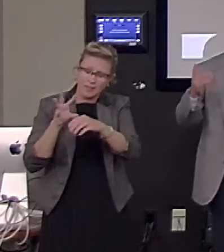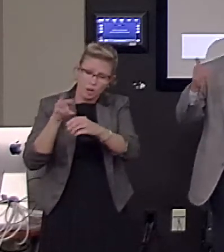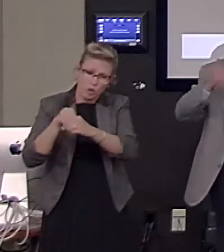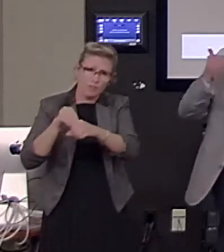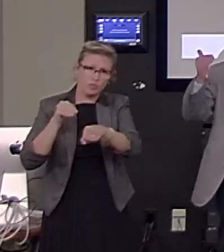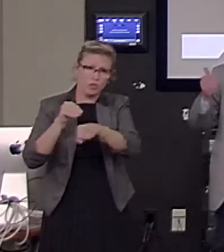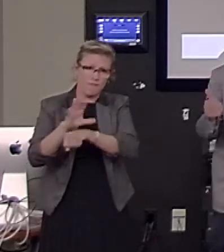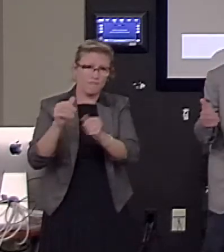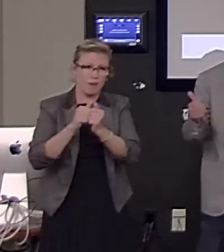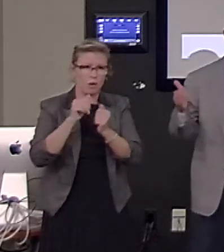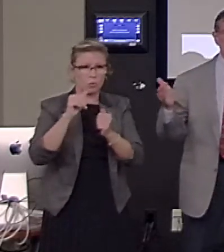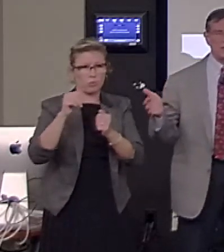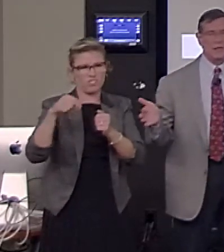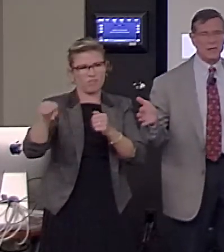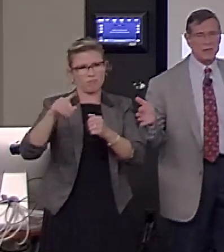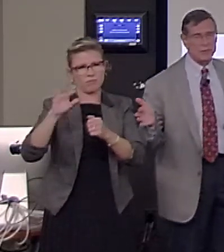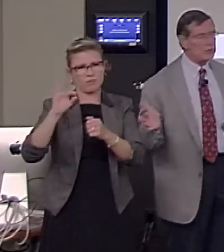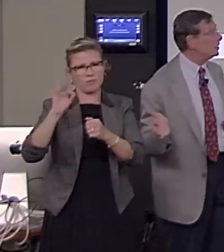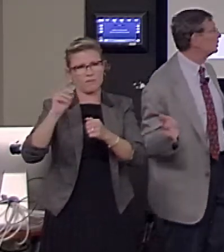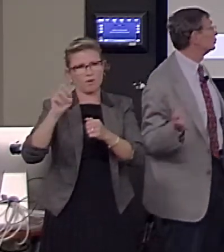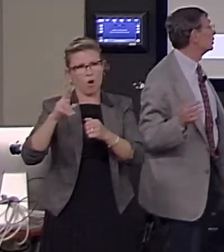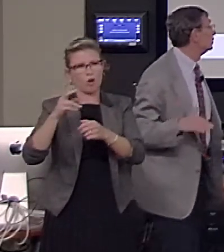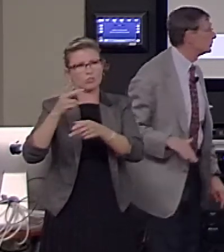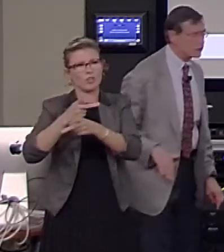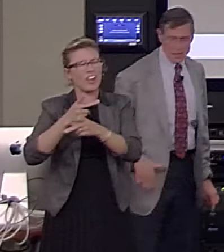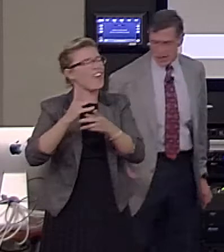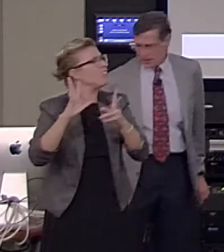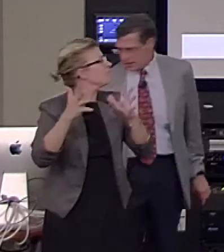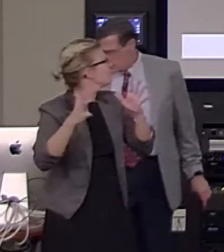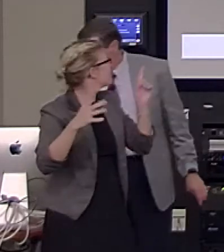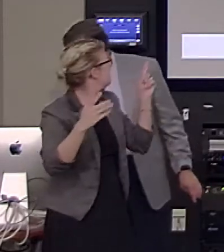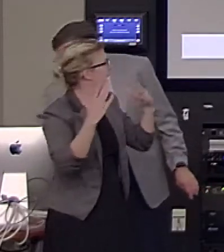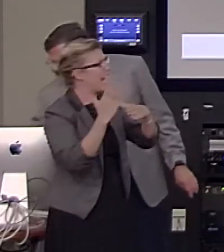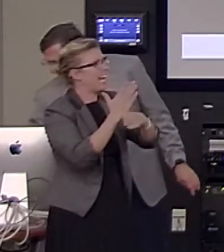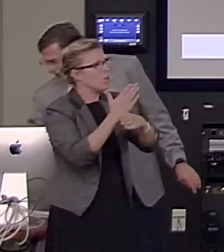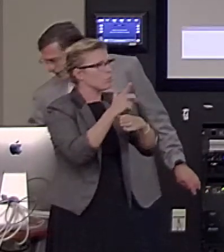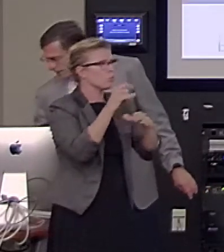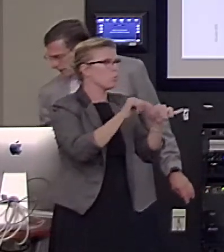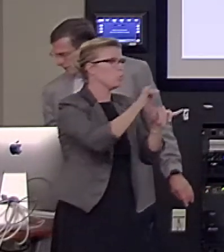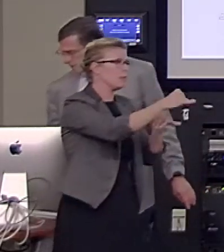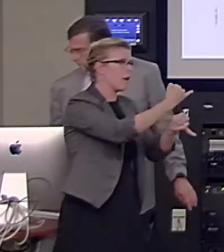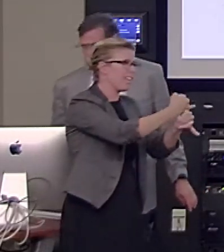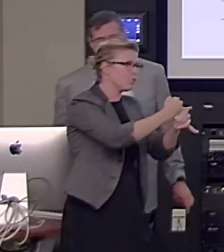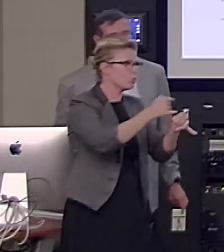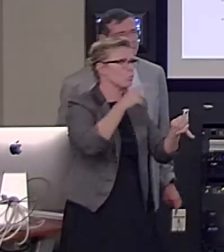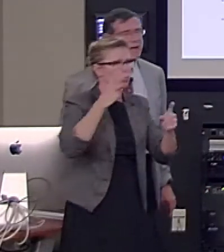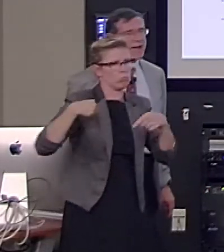Sort of in between, between the community controlled and the institutionalized sample.